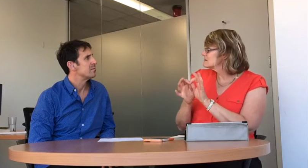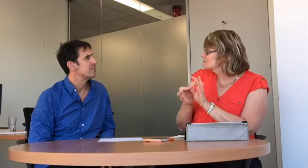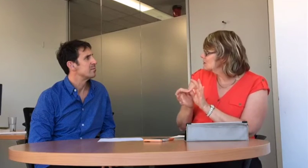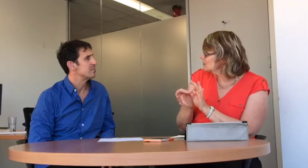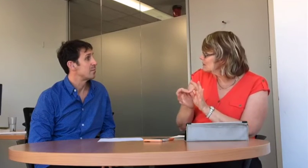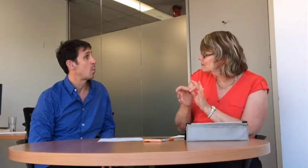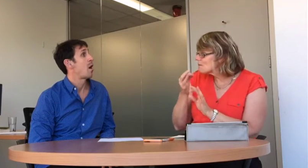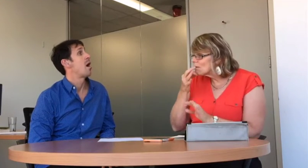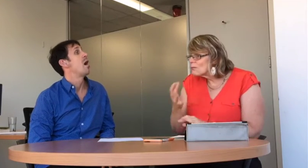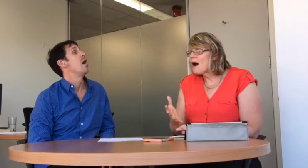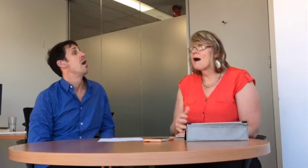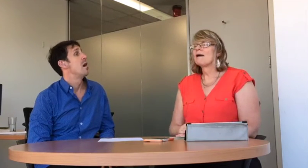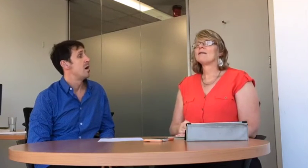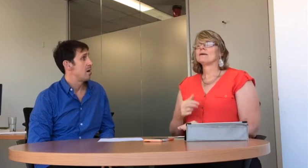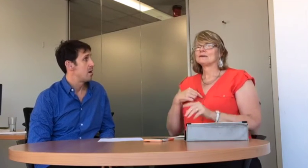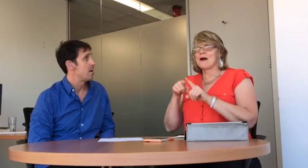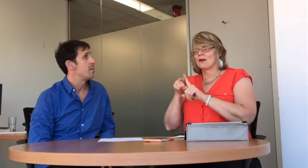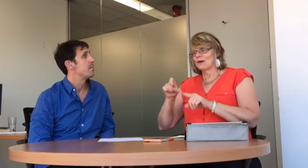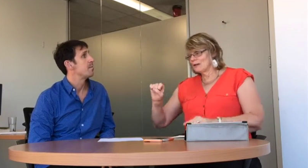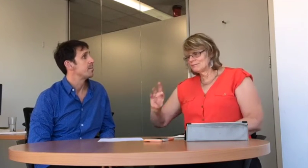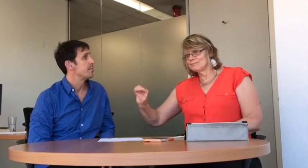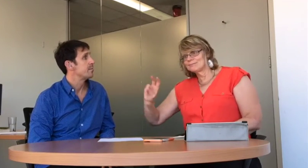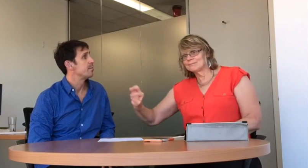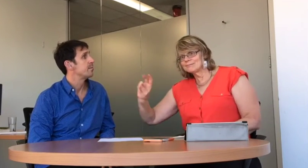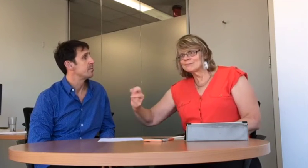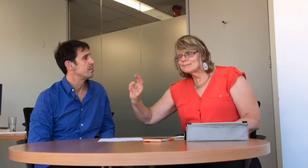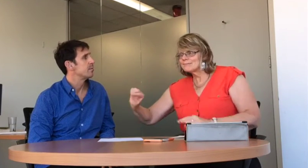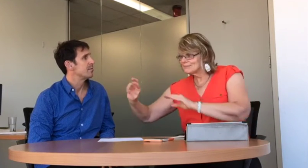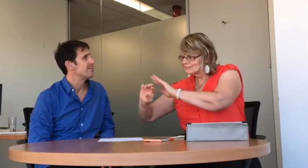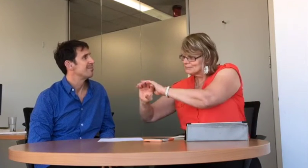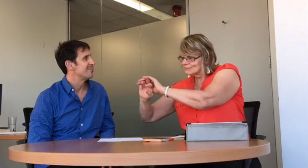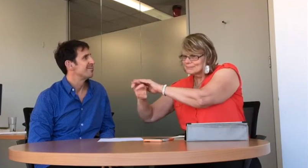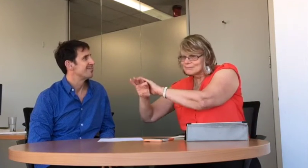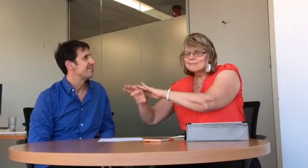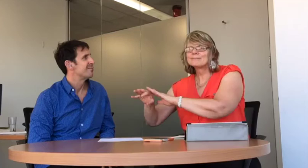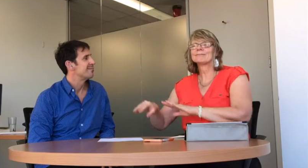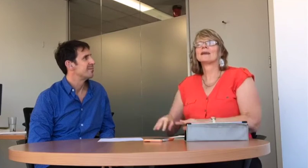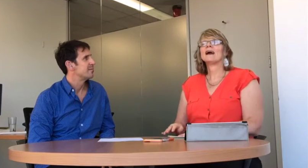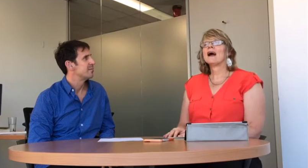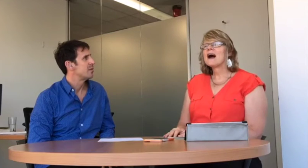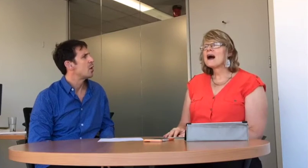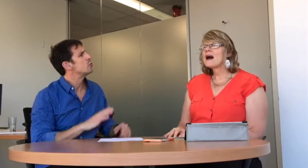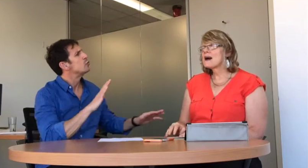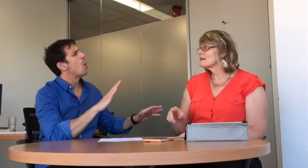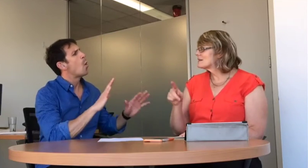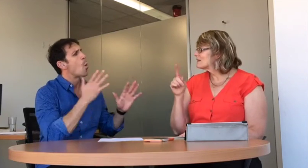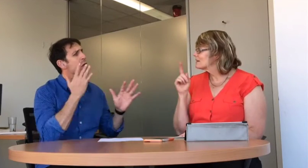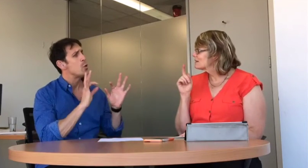So I went to a deaf-blind conference, and at that conference worked as his interpreter. So I learned a lot about interpreting.